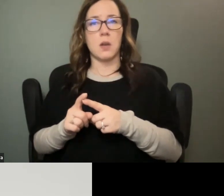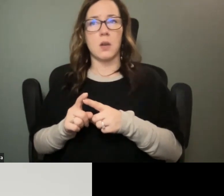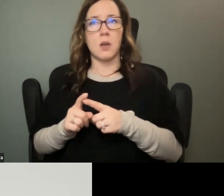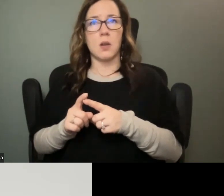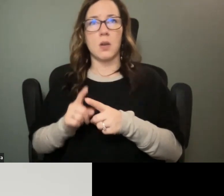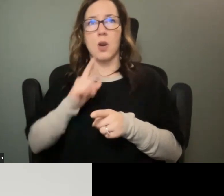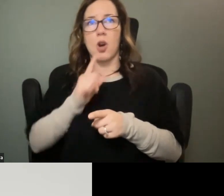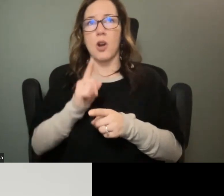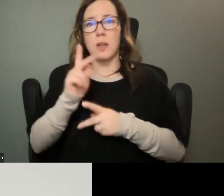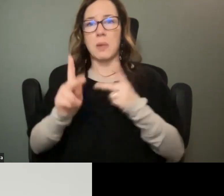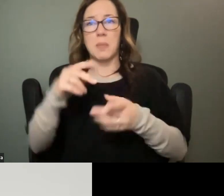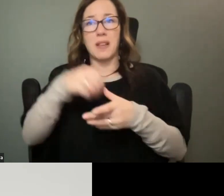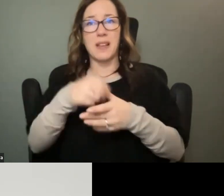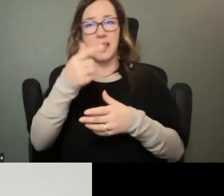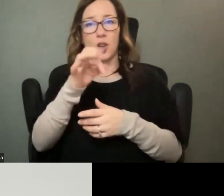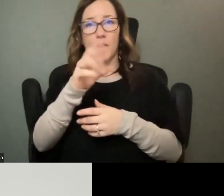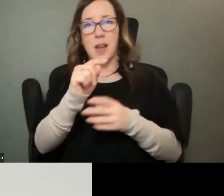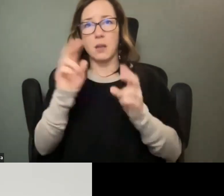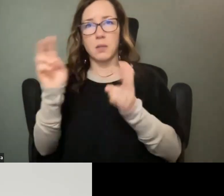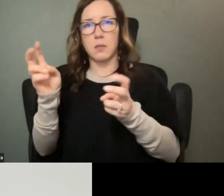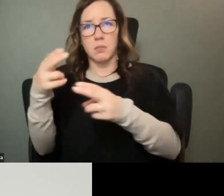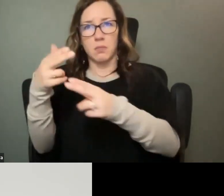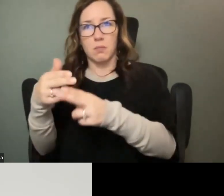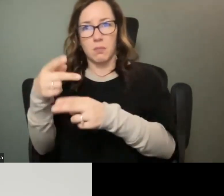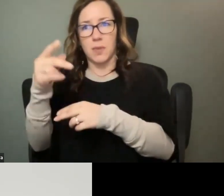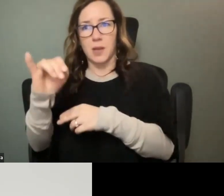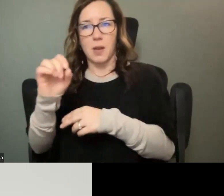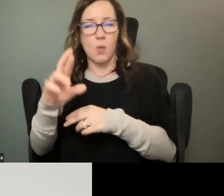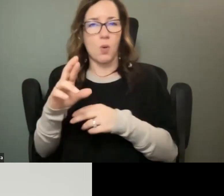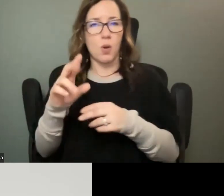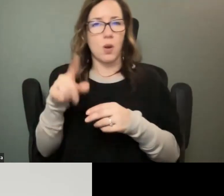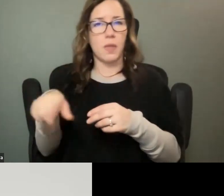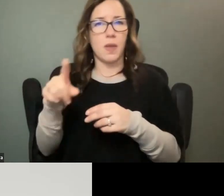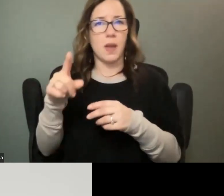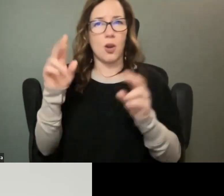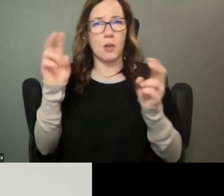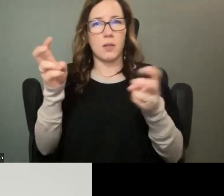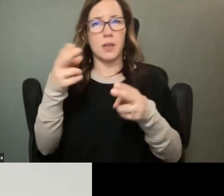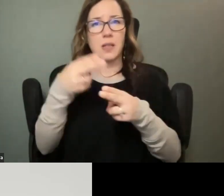ground considered Pi with me or they are